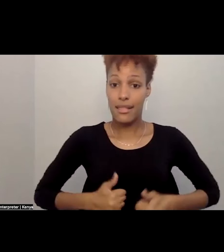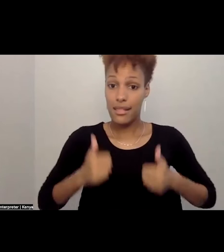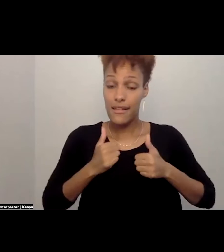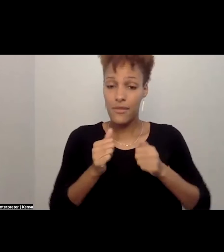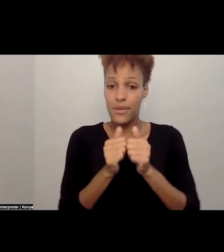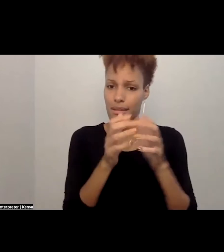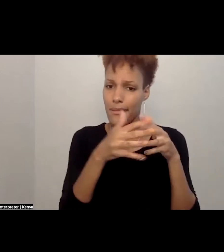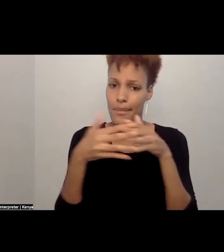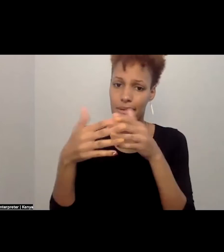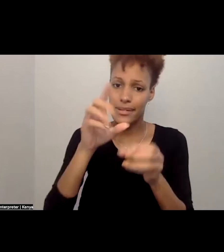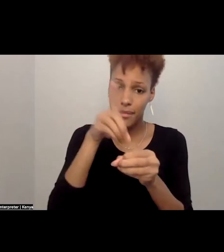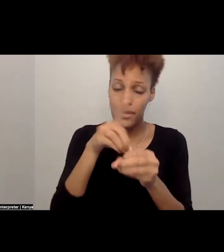So Deborah do you want to